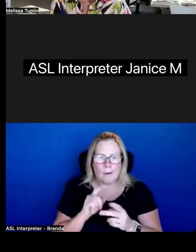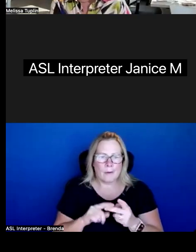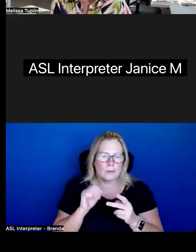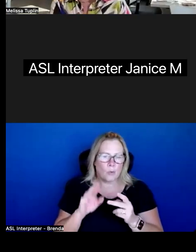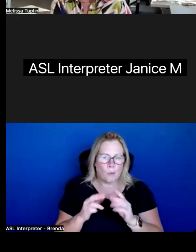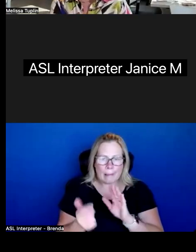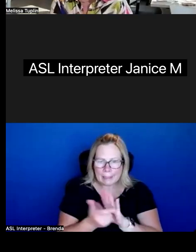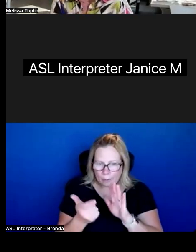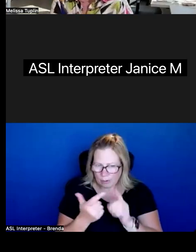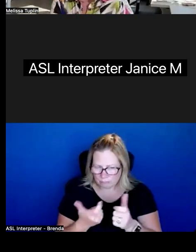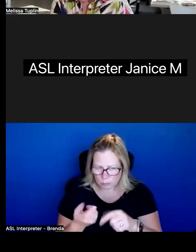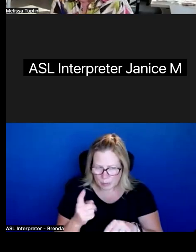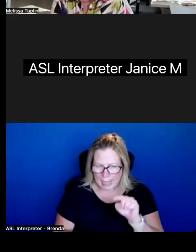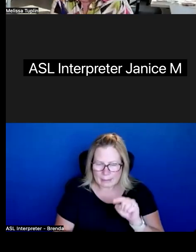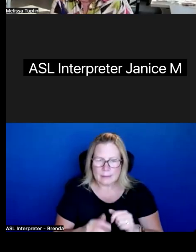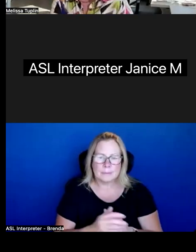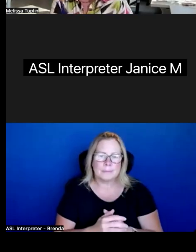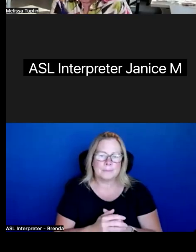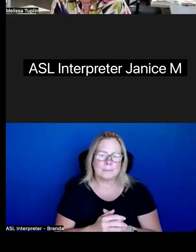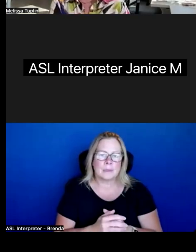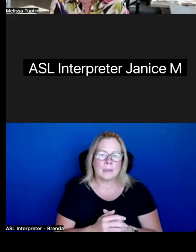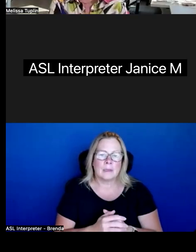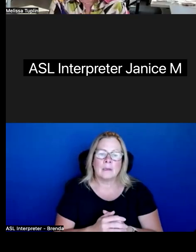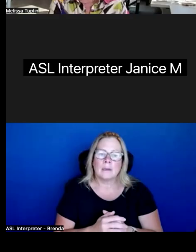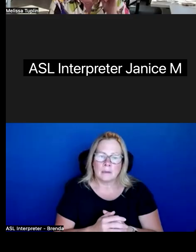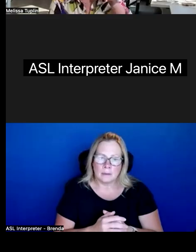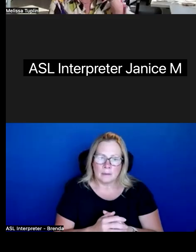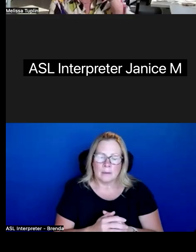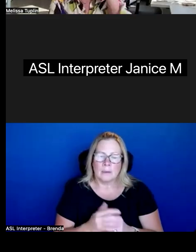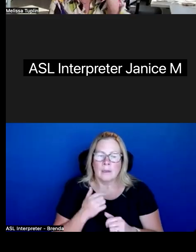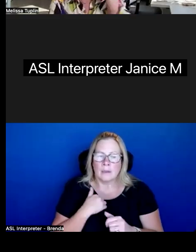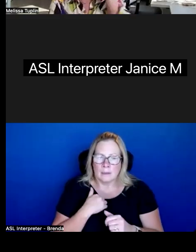I mentioned the standing committees earlier. The full Assessor Terms of